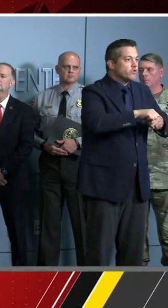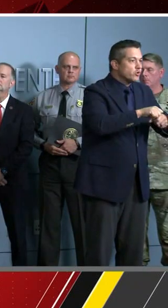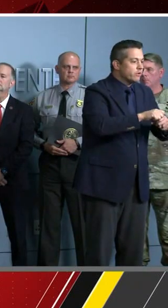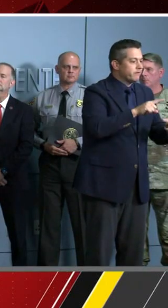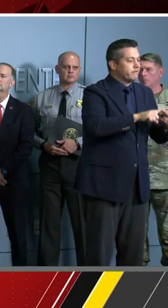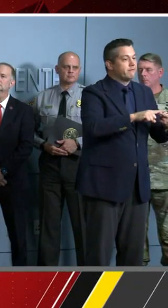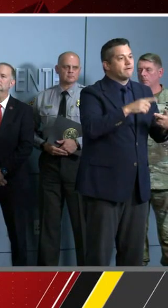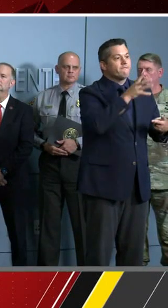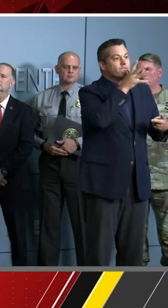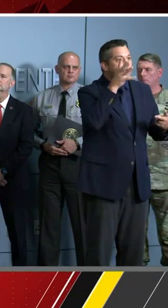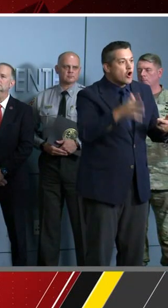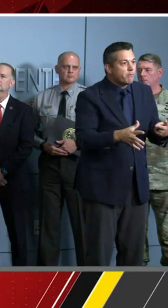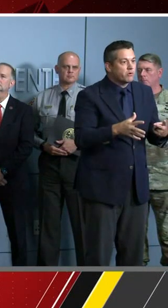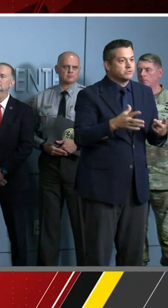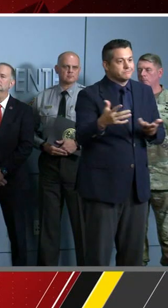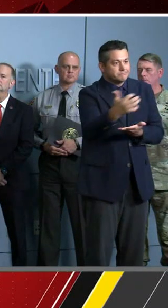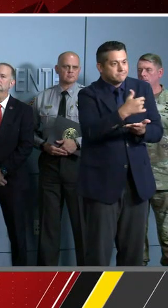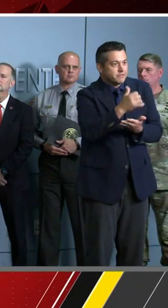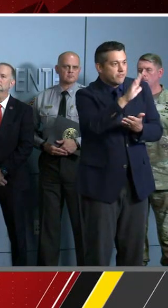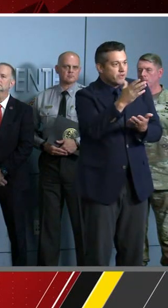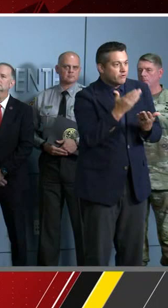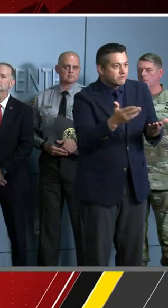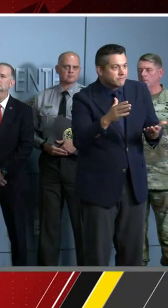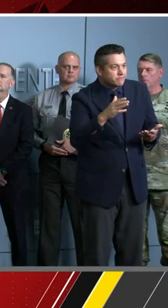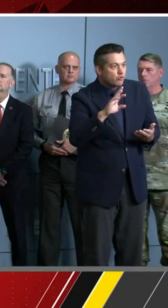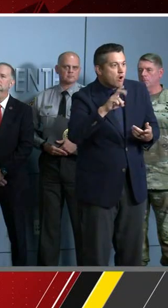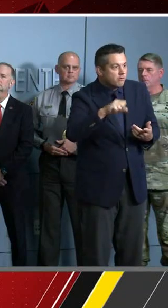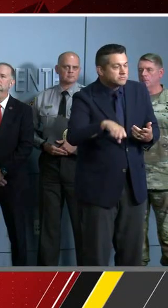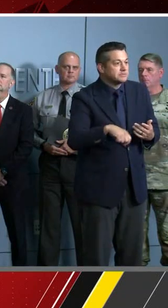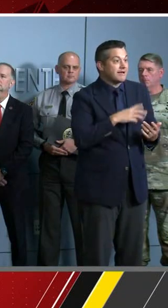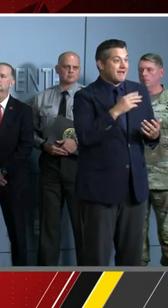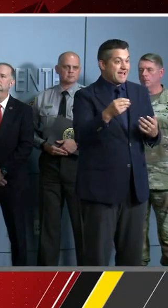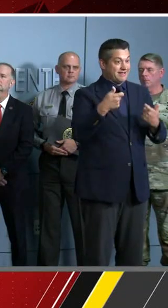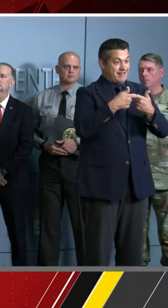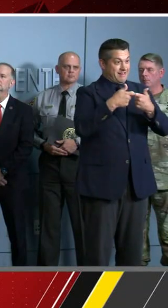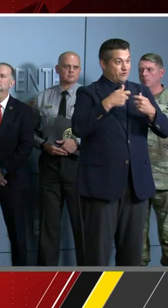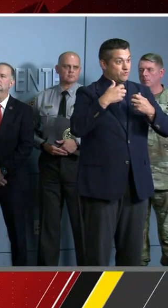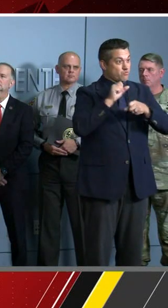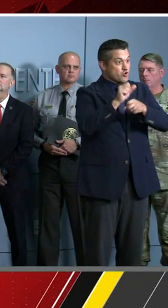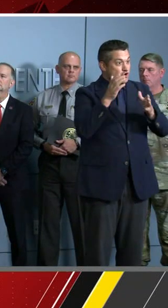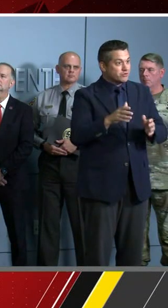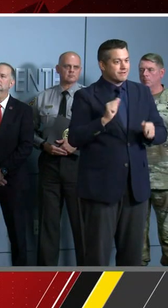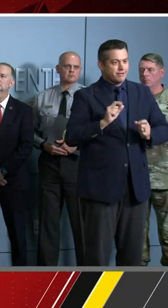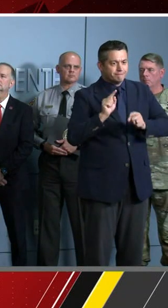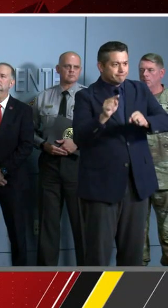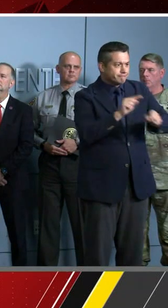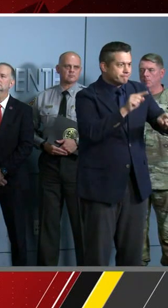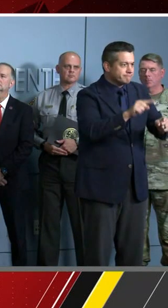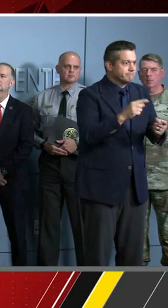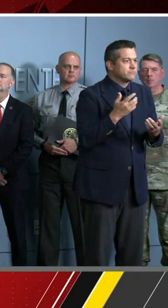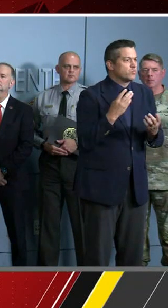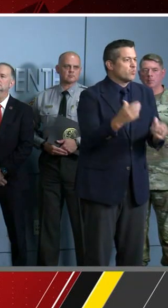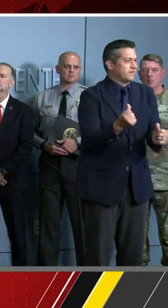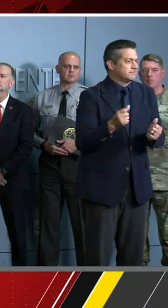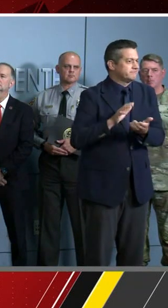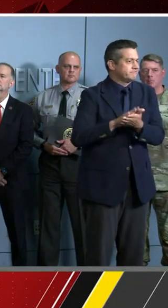line workers restore power and